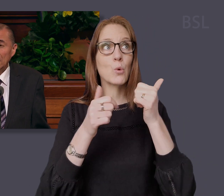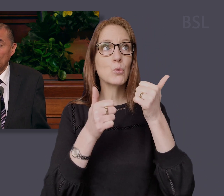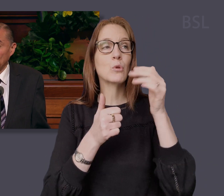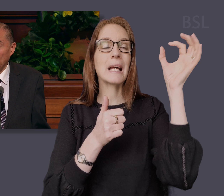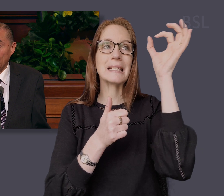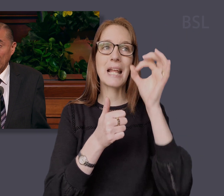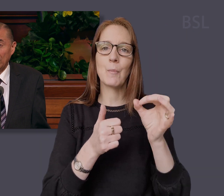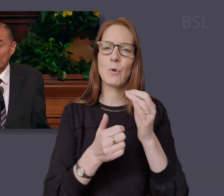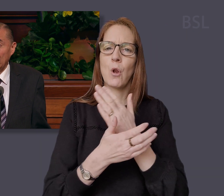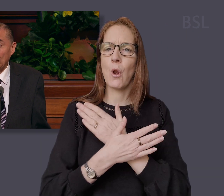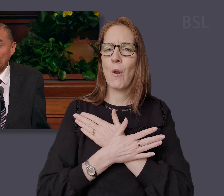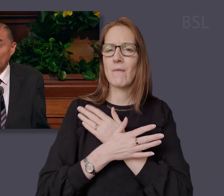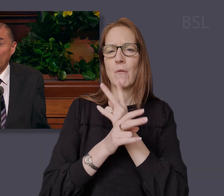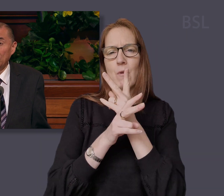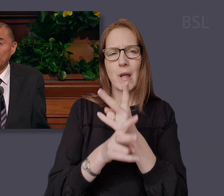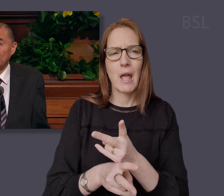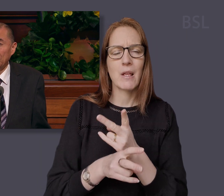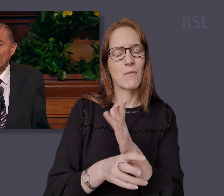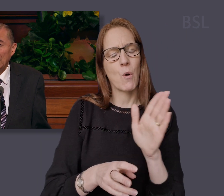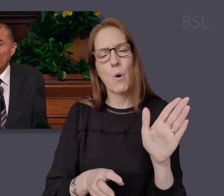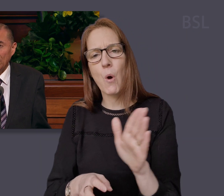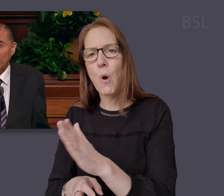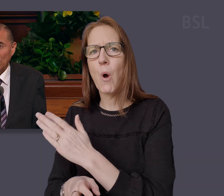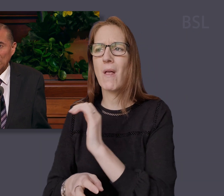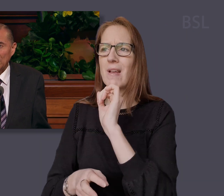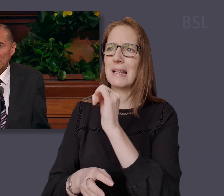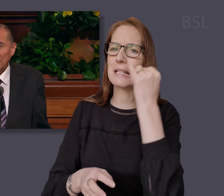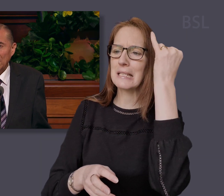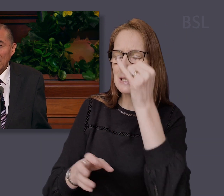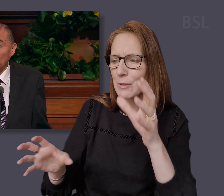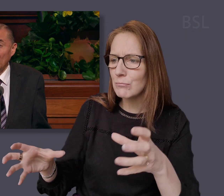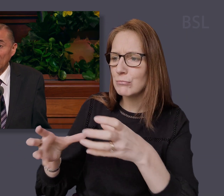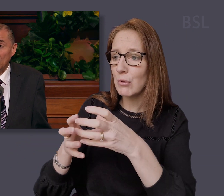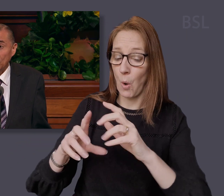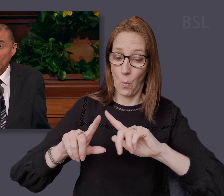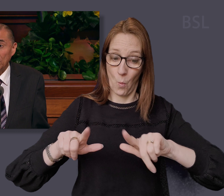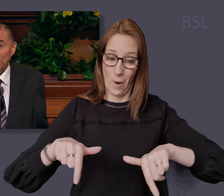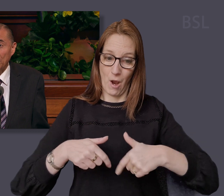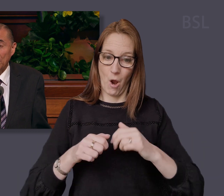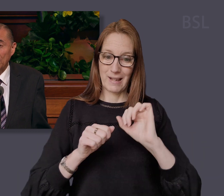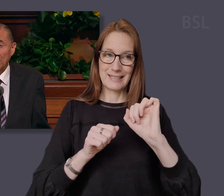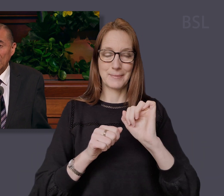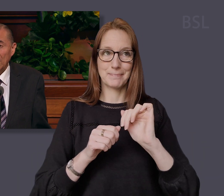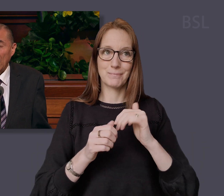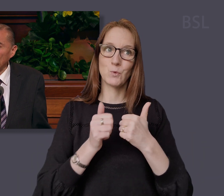“The Good Shepherd lovingly cares for all sheep of His fold, and we are His true undershepherds.